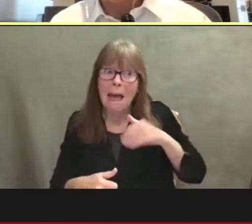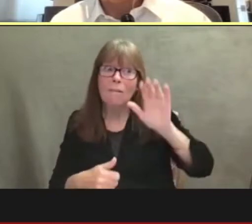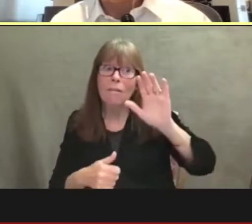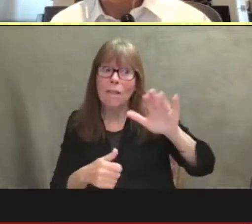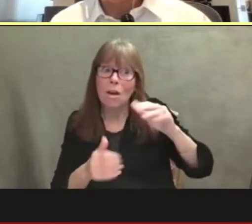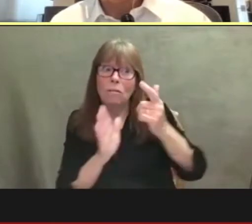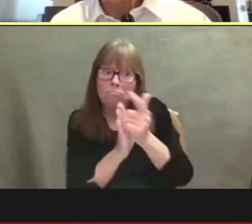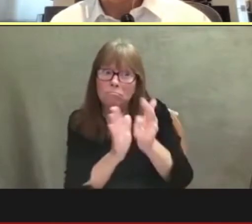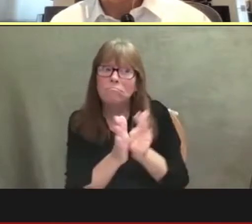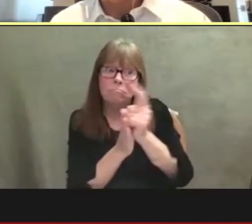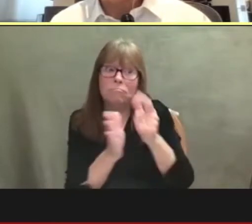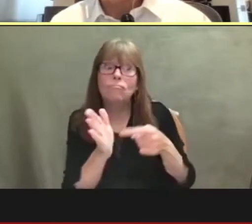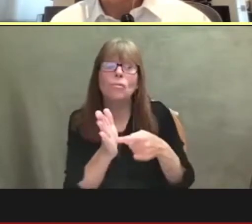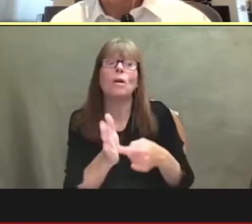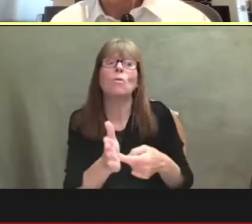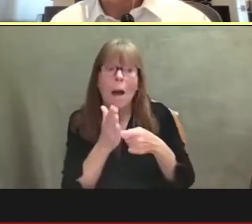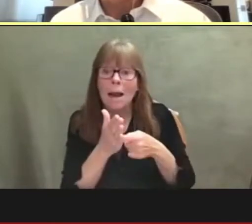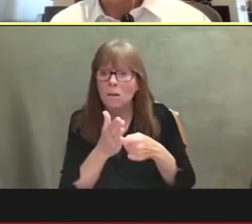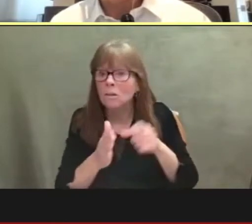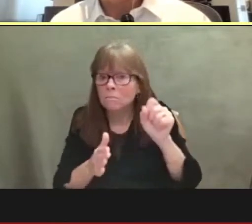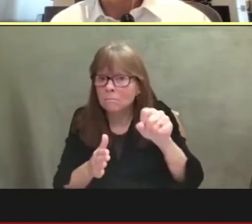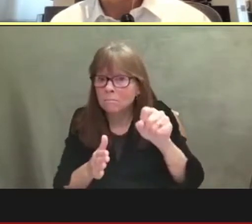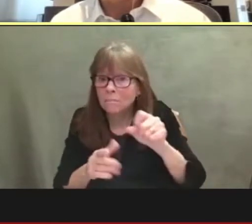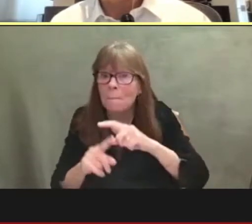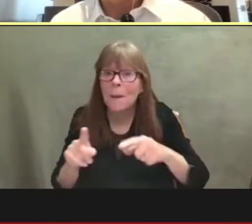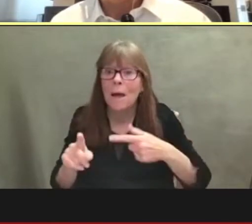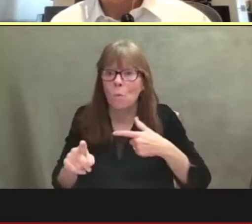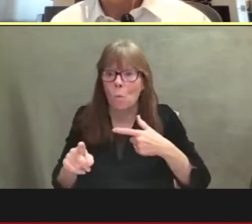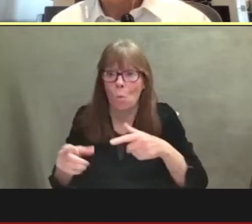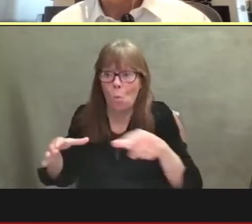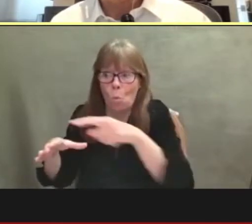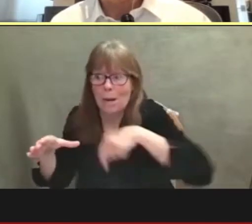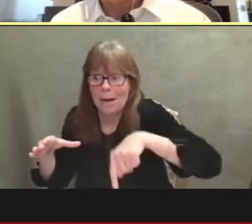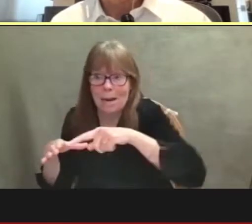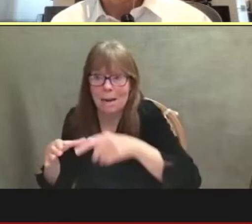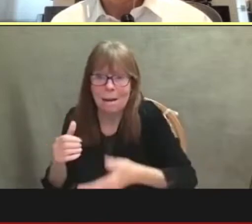But we can collectively help each other.